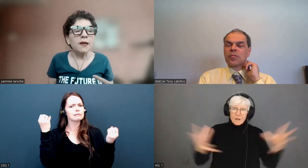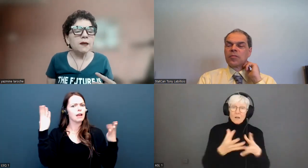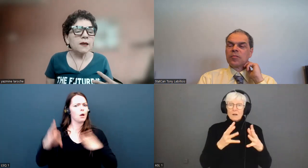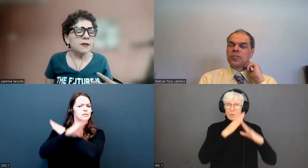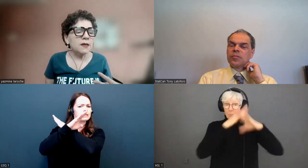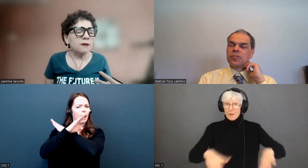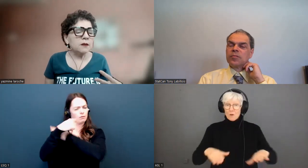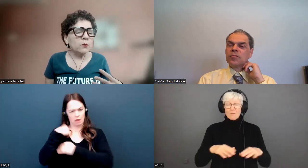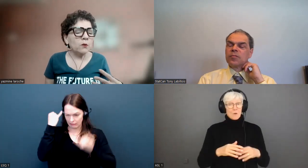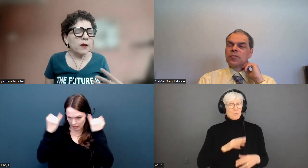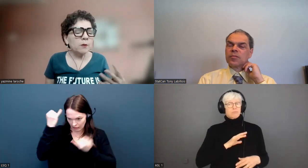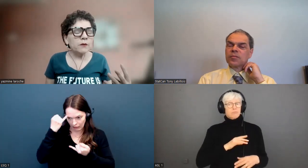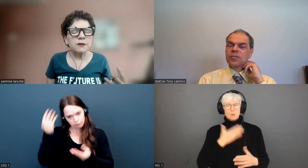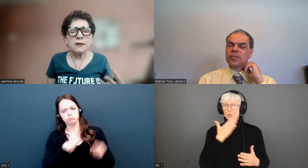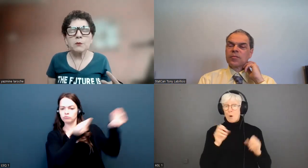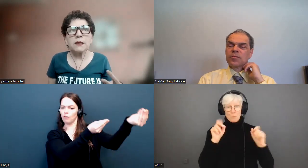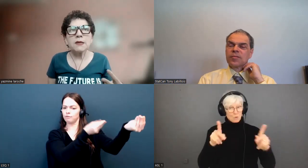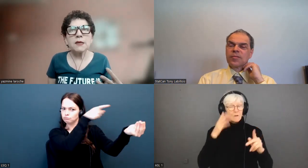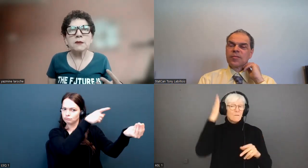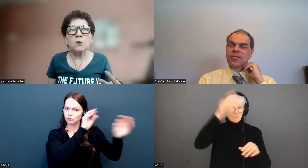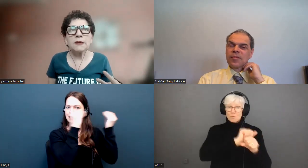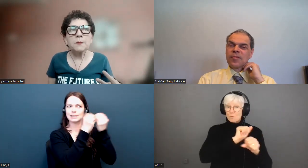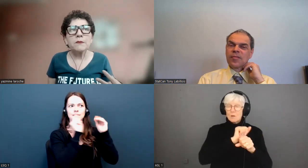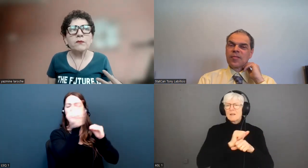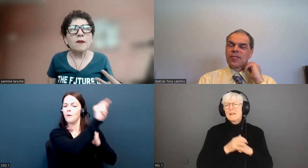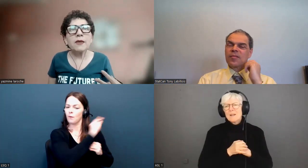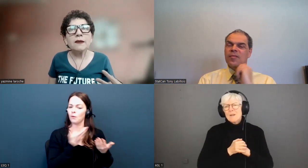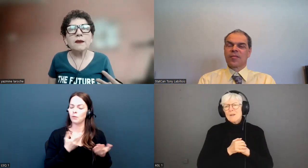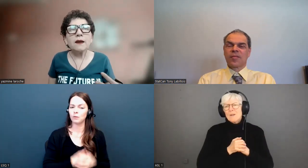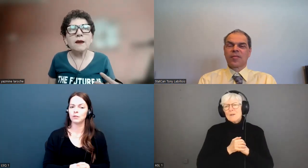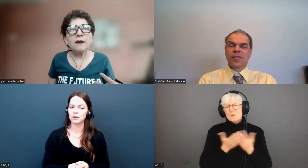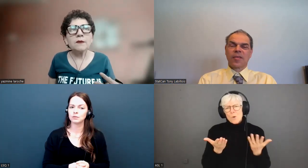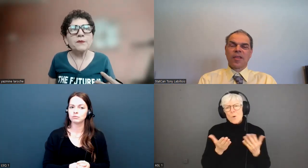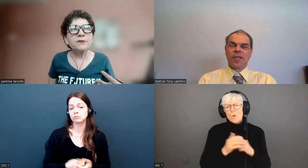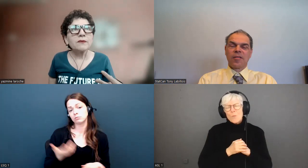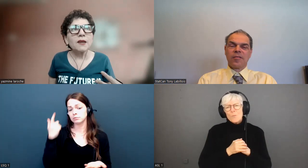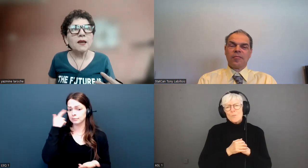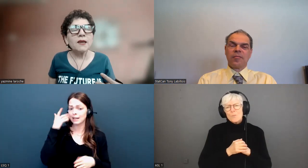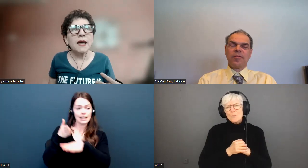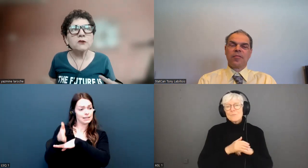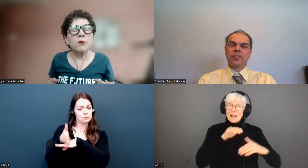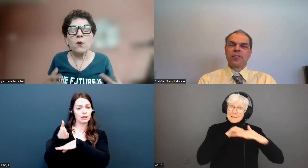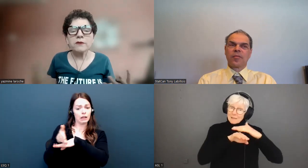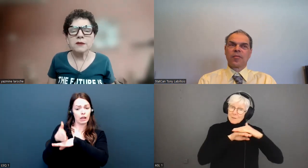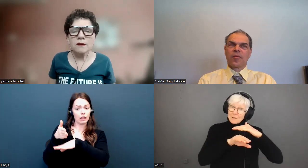and and I think the realm of accessibility is one that um it actually requires a lot